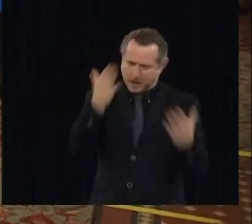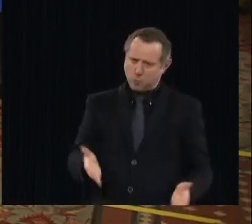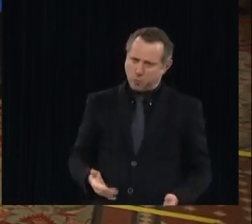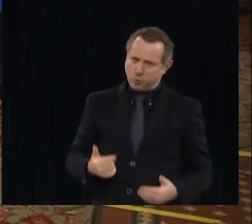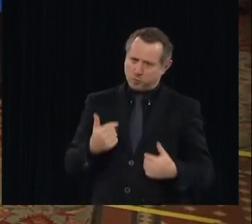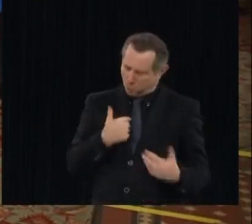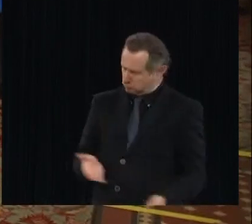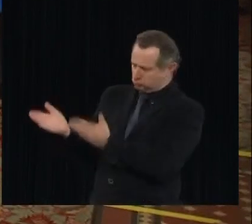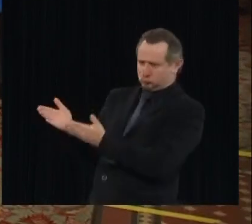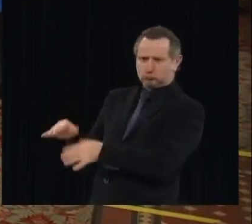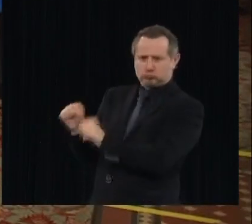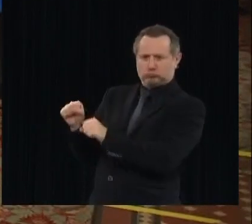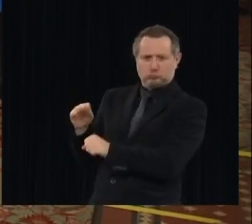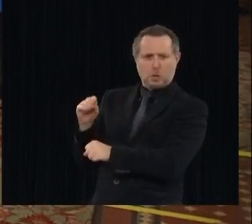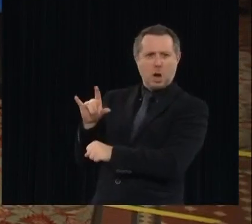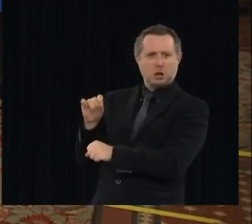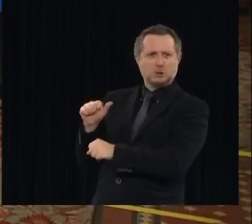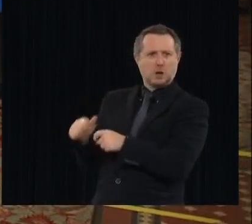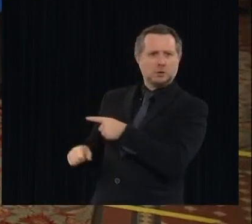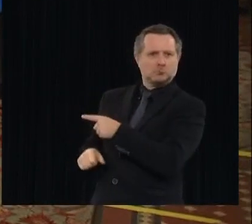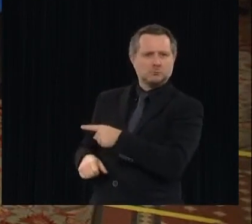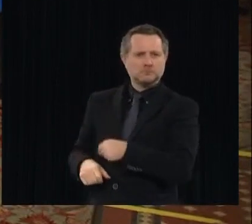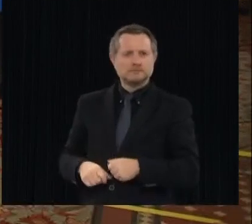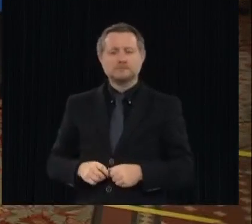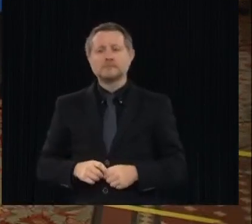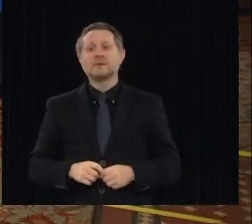ALL RIGHT. THAT'S A GOOD THING TO KNOW AND YOU HAPPEN TO BE RIGHT.